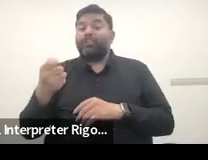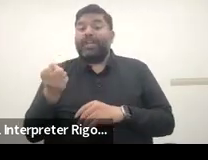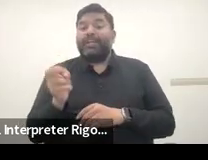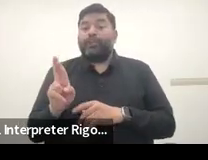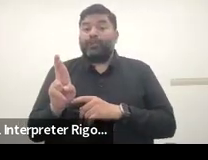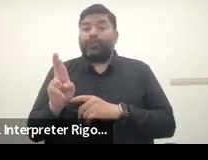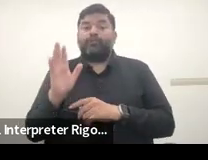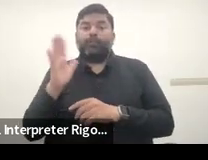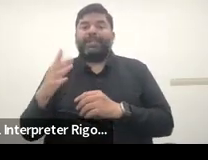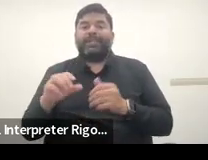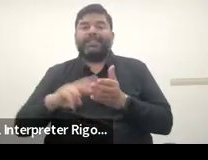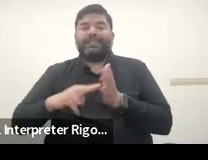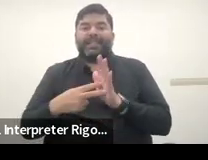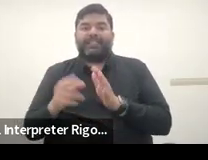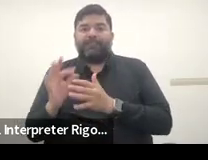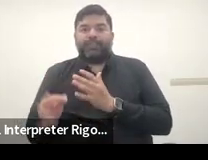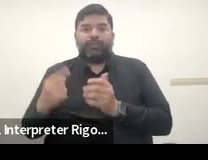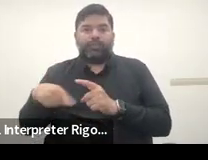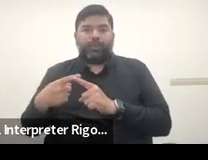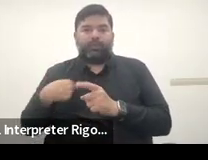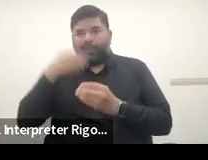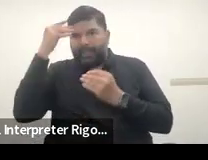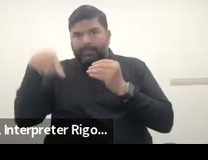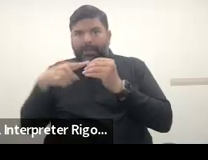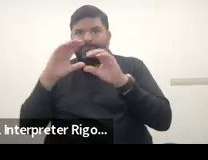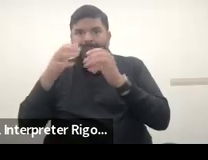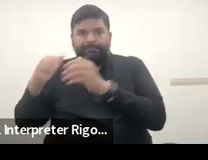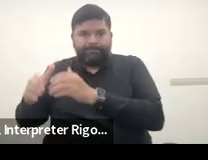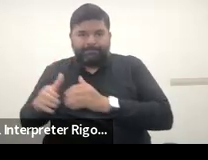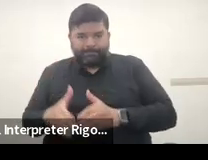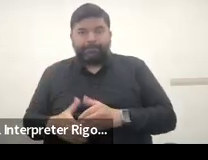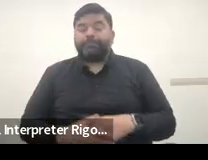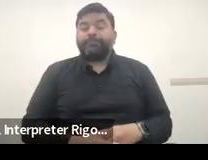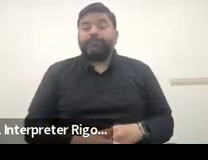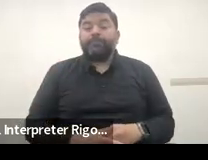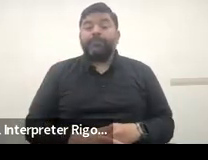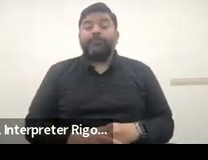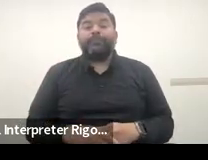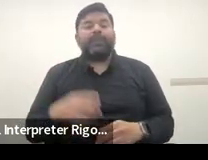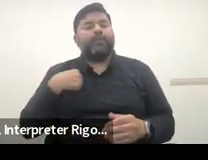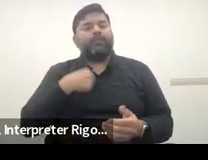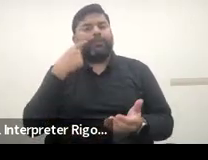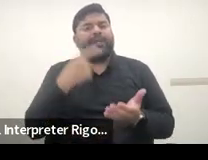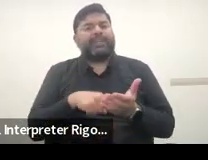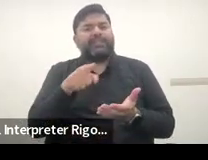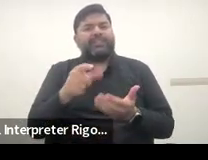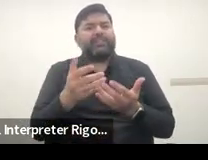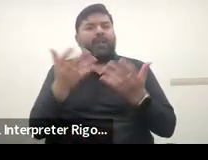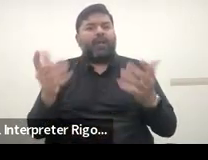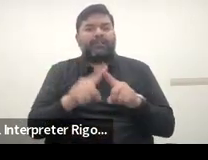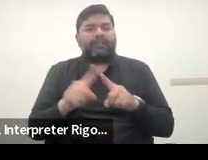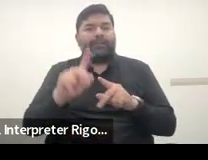about. And we— you know recognizing that this is a lot of different types of information and they